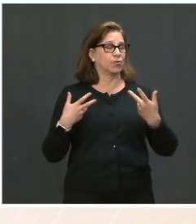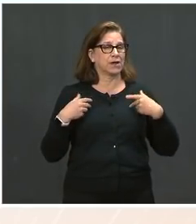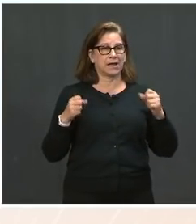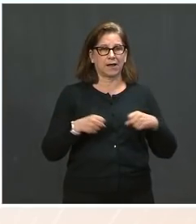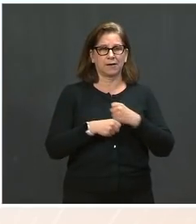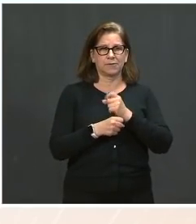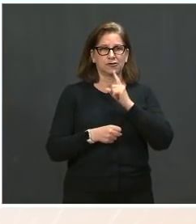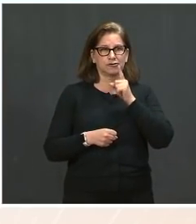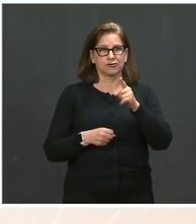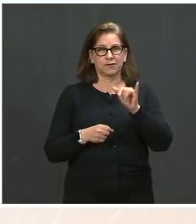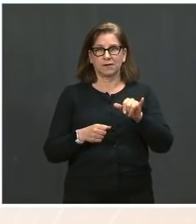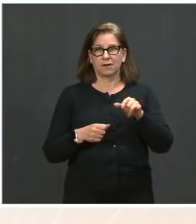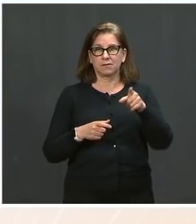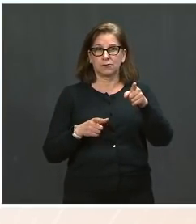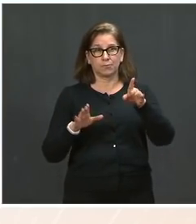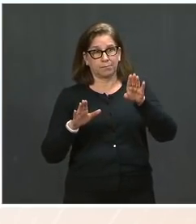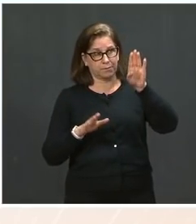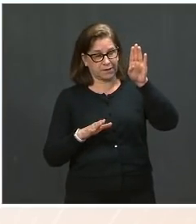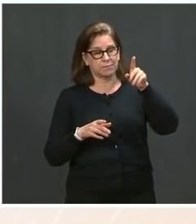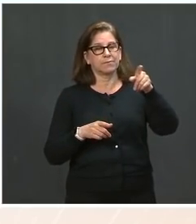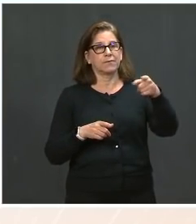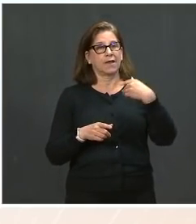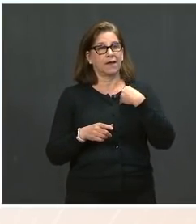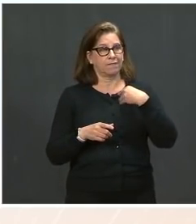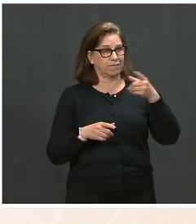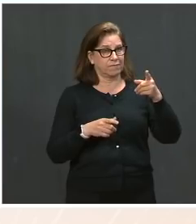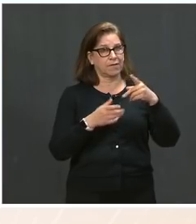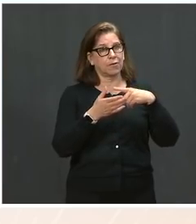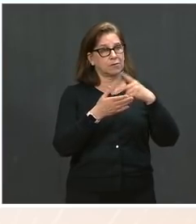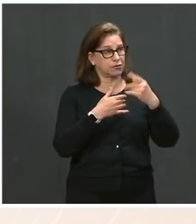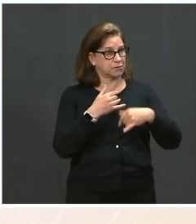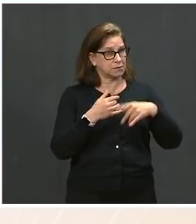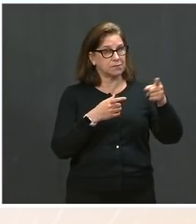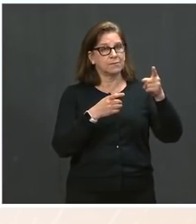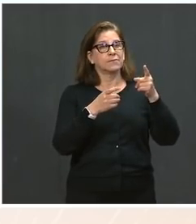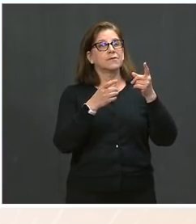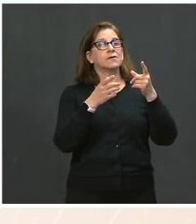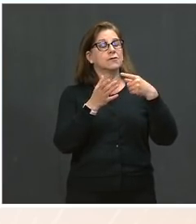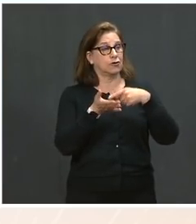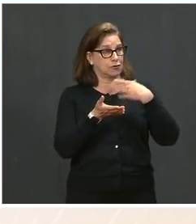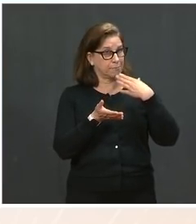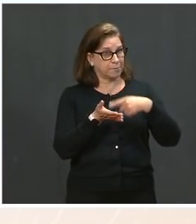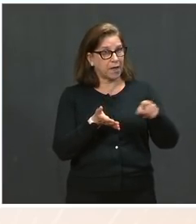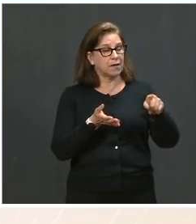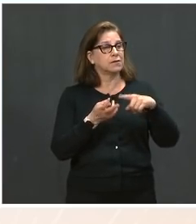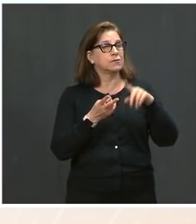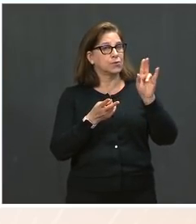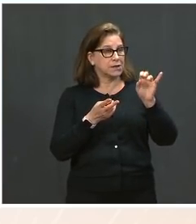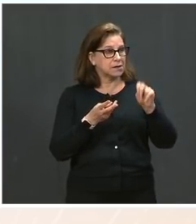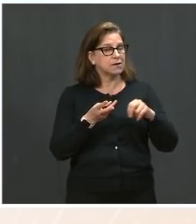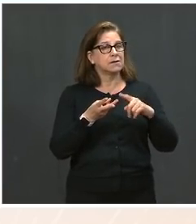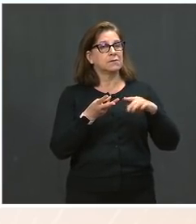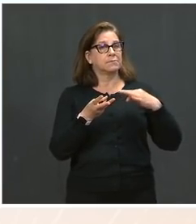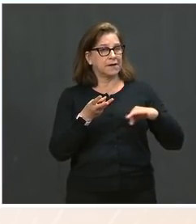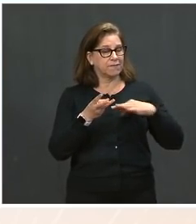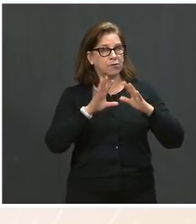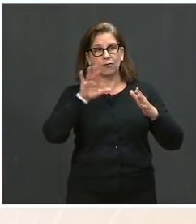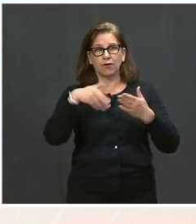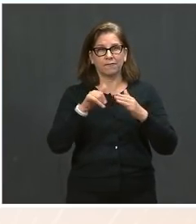you've got to make sure that you have a project labor agreement. Ms. Psaki: Thank you, Secretary Granholm -- Secretary Granholm: All right. Ms. Psaki: -- for joining us. Secretary Granholm: Thank you. Appreciate it. Good luck.